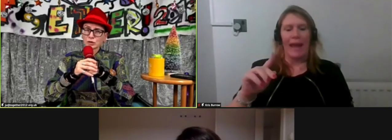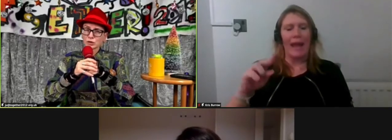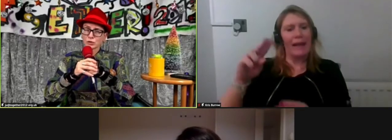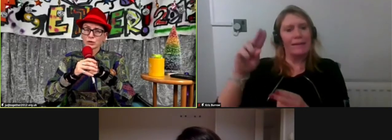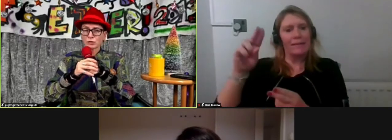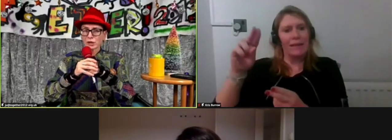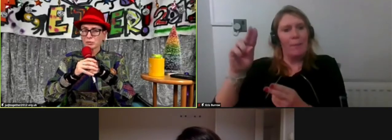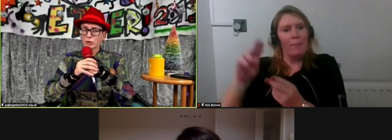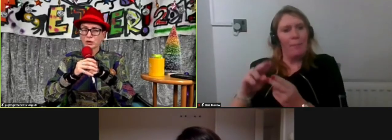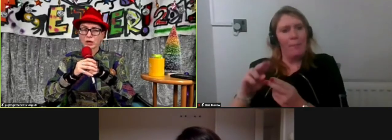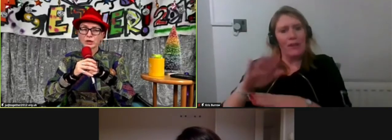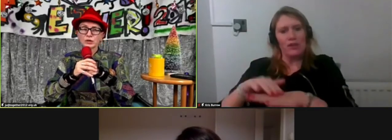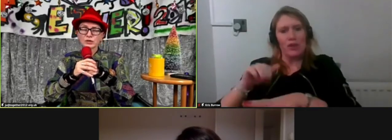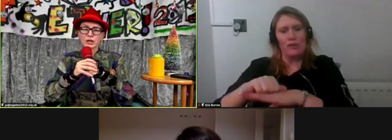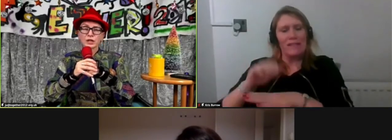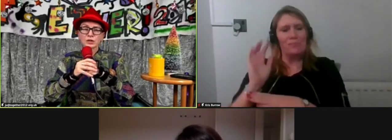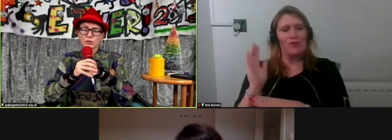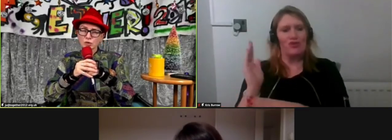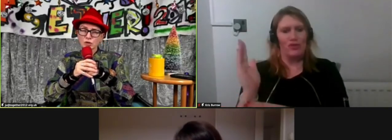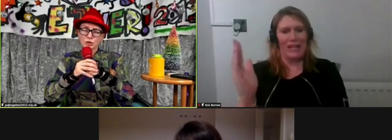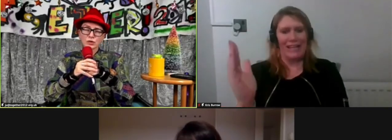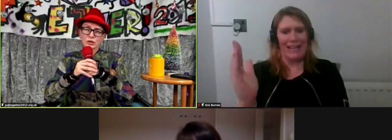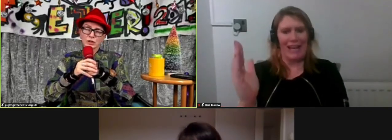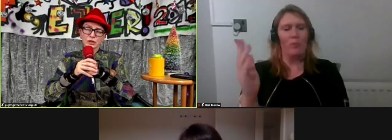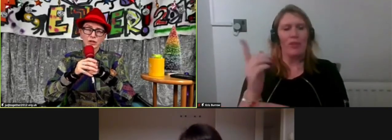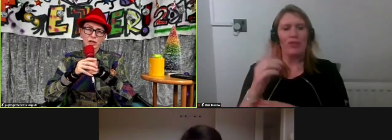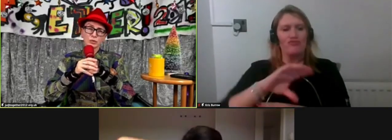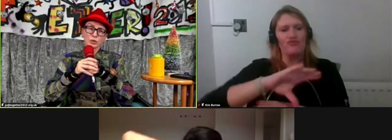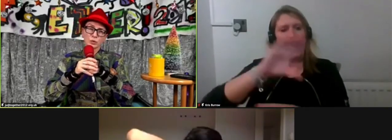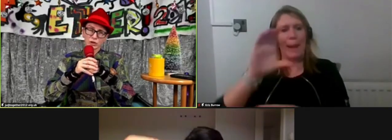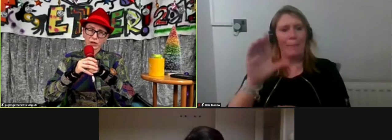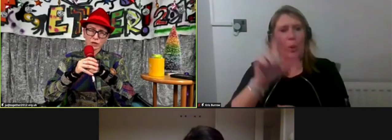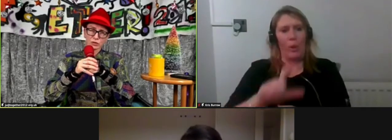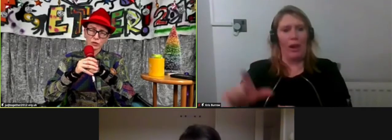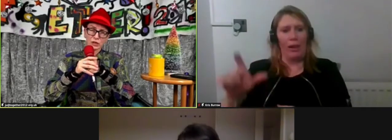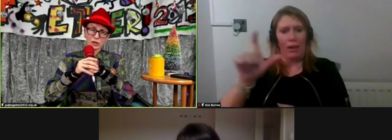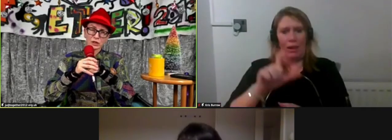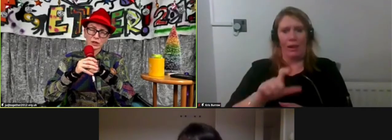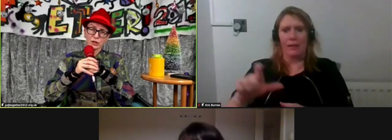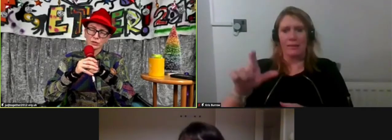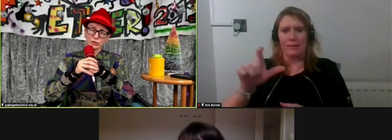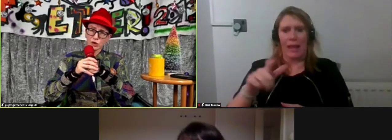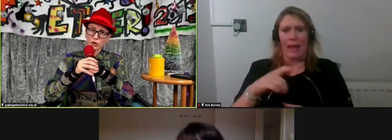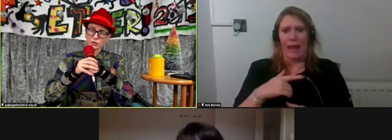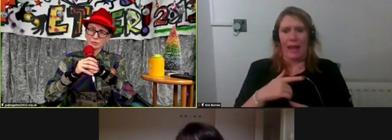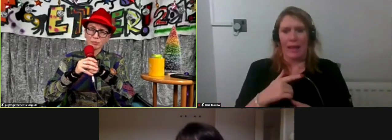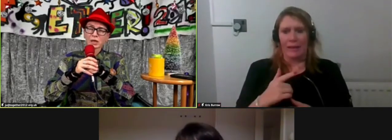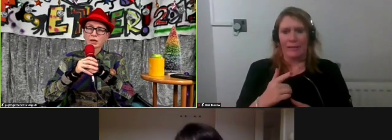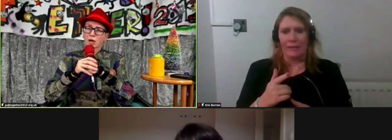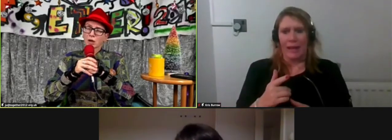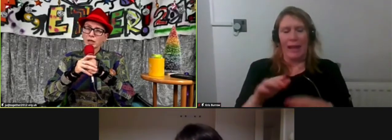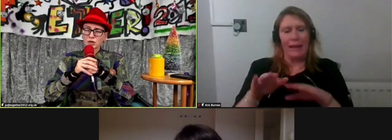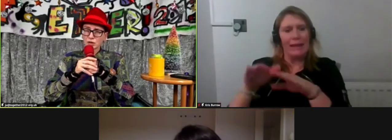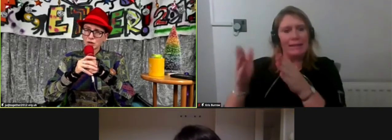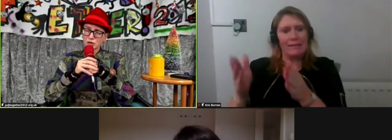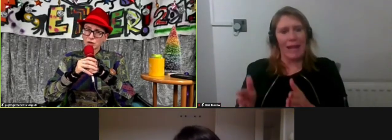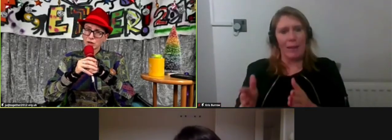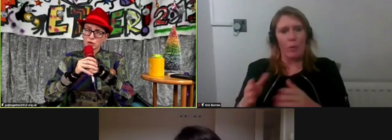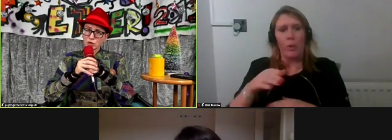that runs through rainbow colours and I've also got a little table with a can of a drink and a phone. I just need to let you